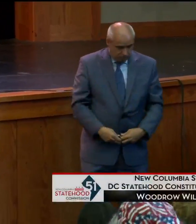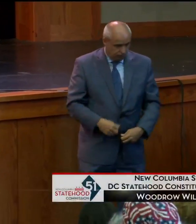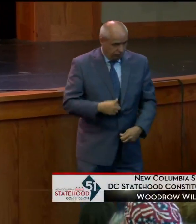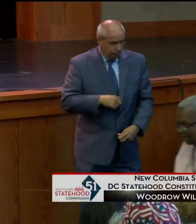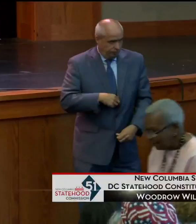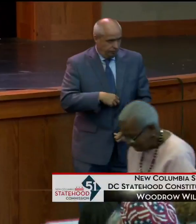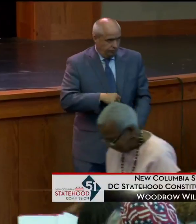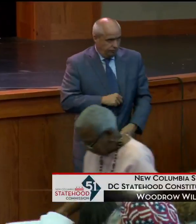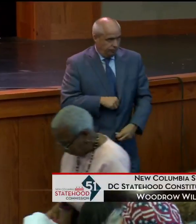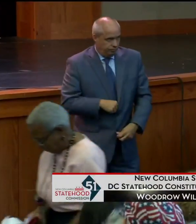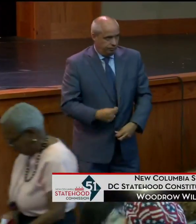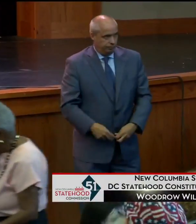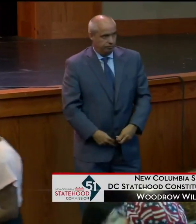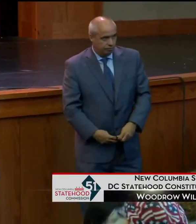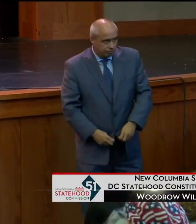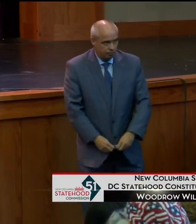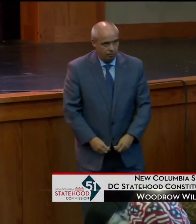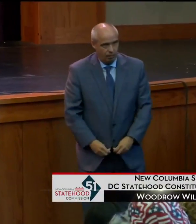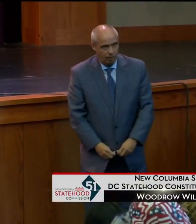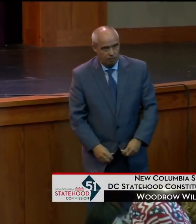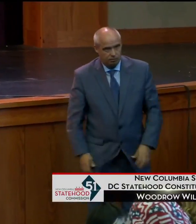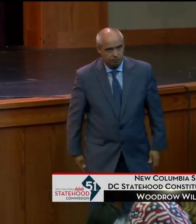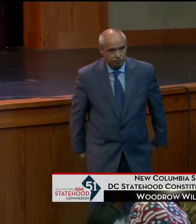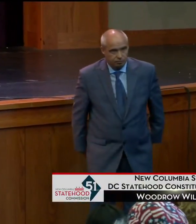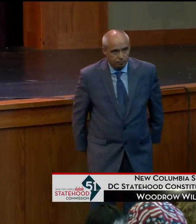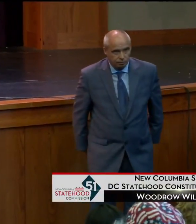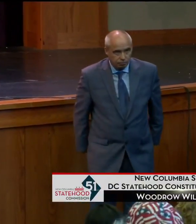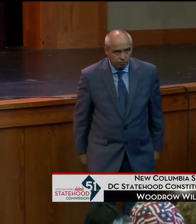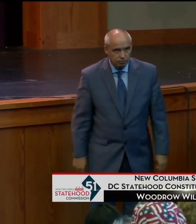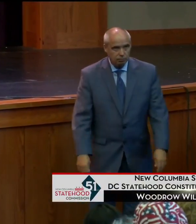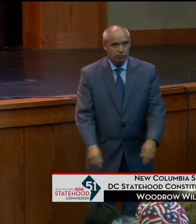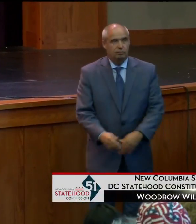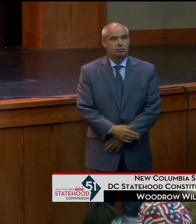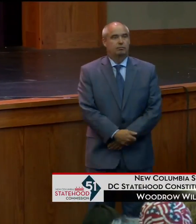IS JIM SLATTERY HERE? THANK YOU, MR. SLATTERY.